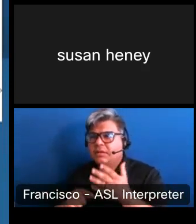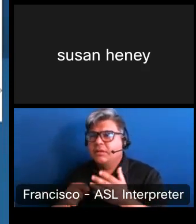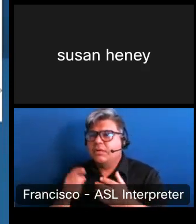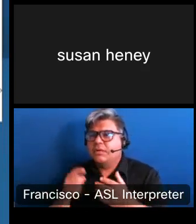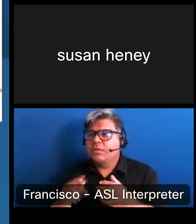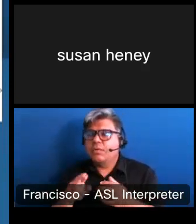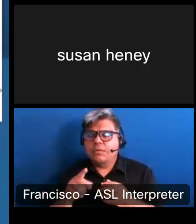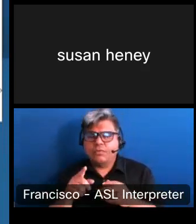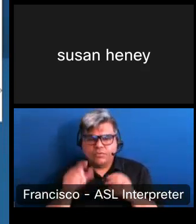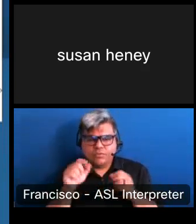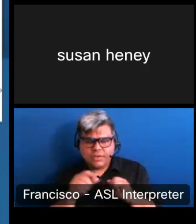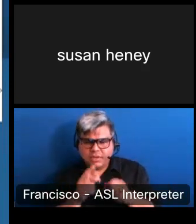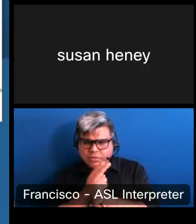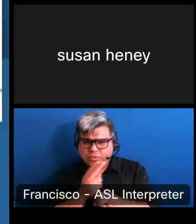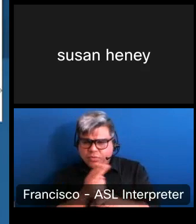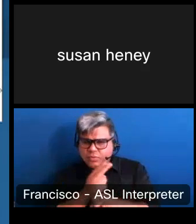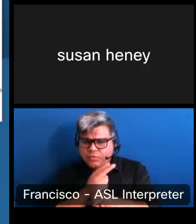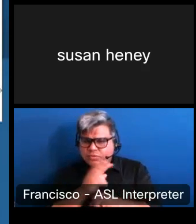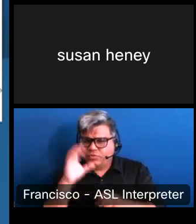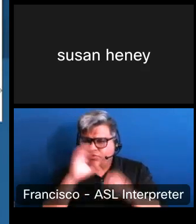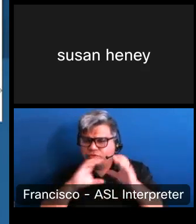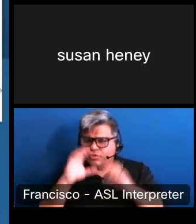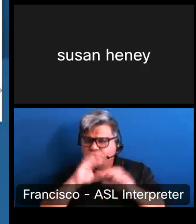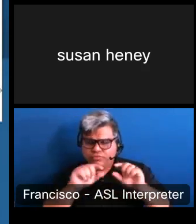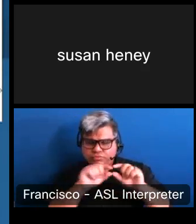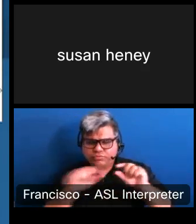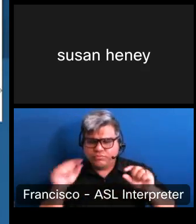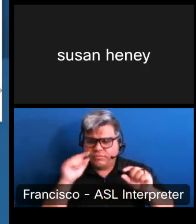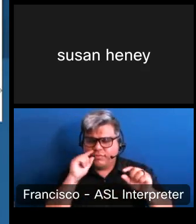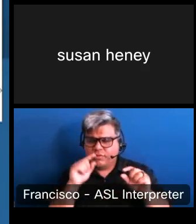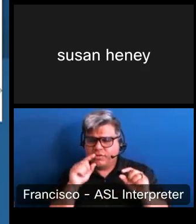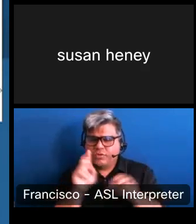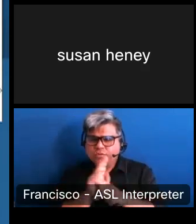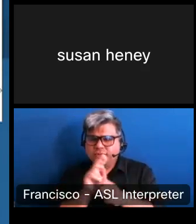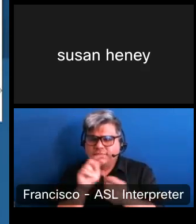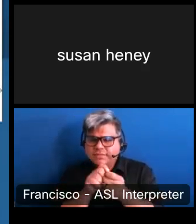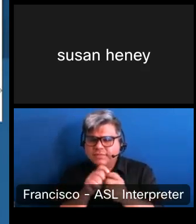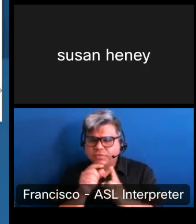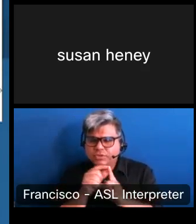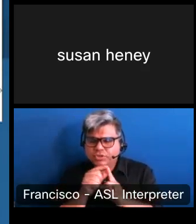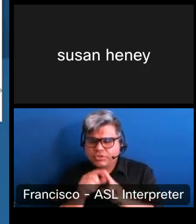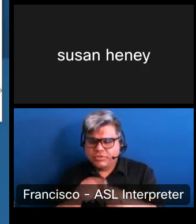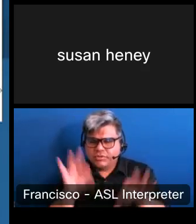a survey based on a keyword. Clicking on a program or survey listing will take you to its respective